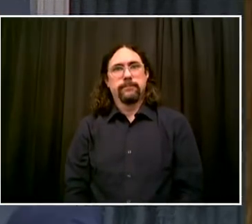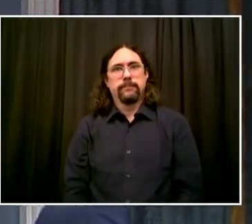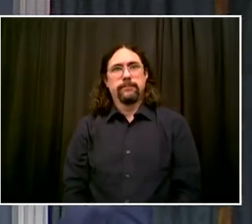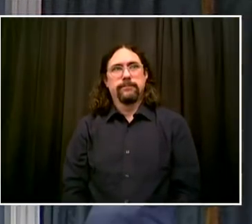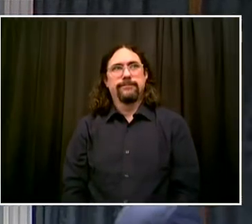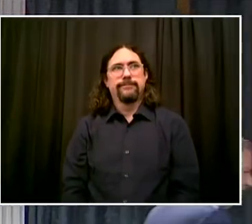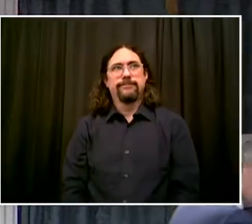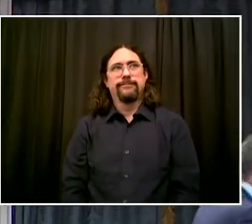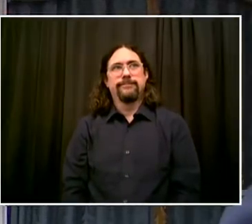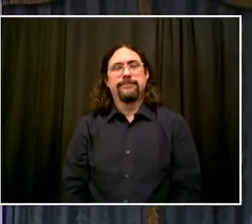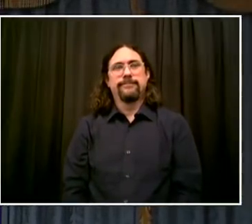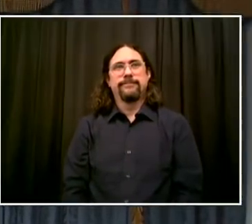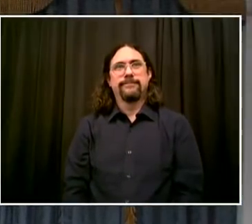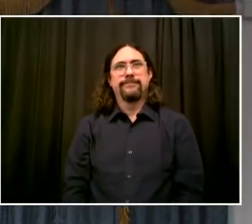WE KEEP FIGHTING BACK THE CRISIS. THANK YOU, EVERYBODY.